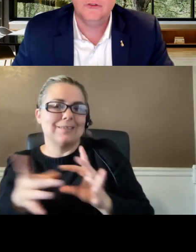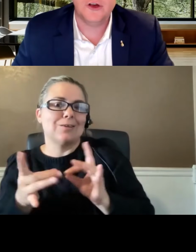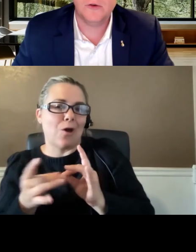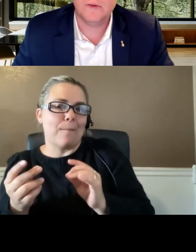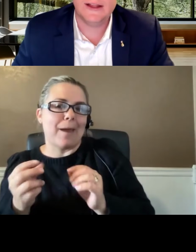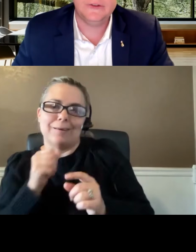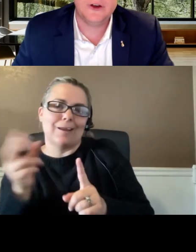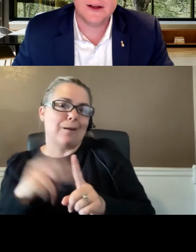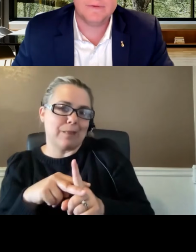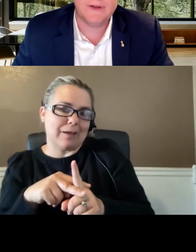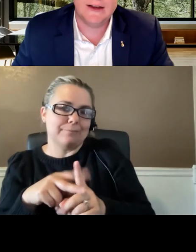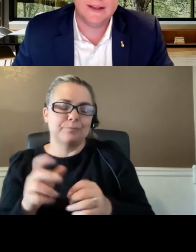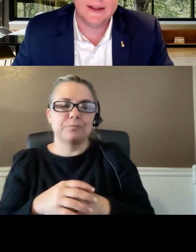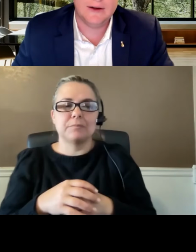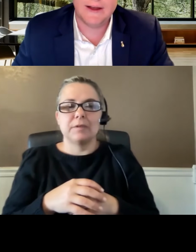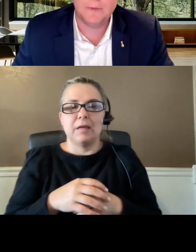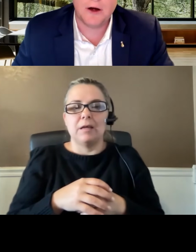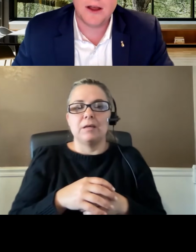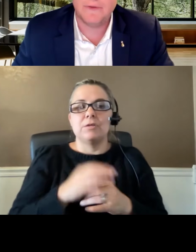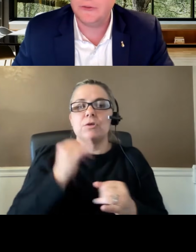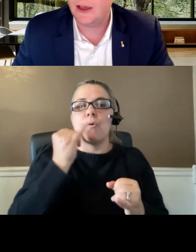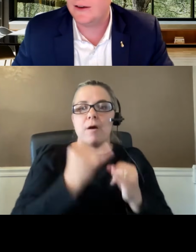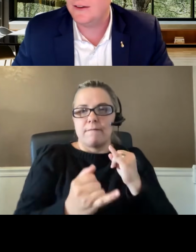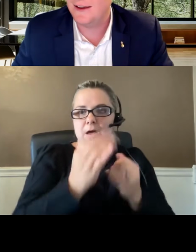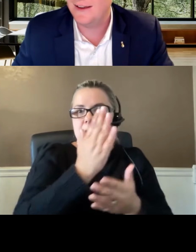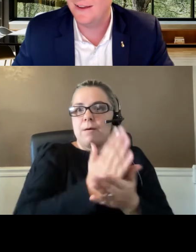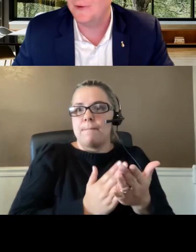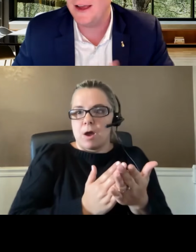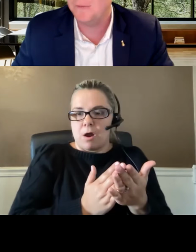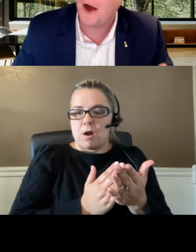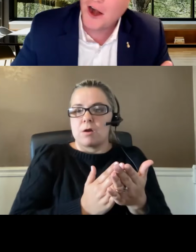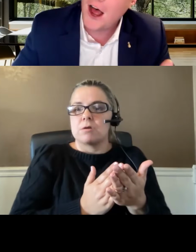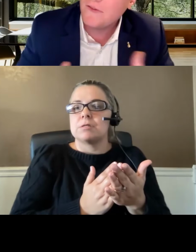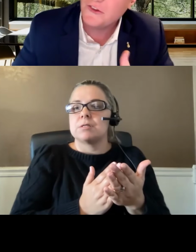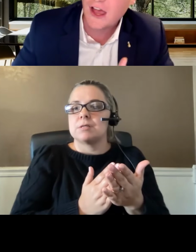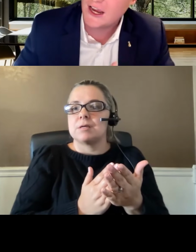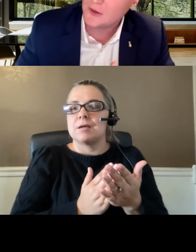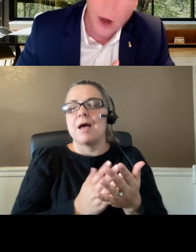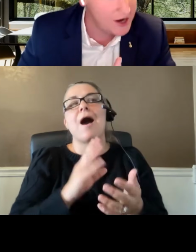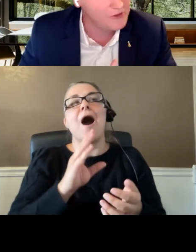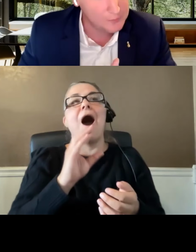So let's talk finally, our final part of the second, our final part of the second part of